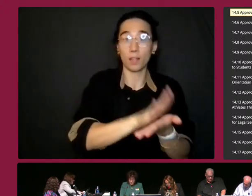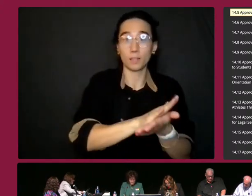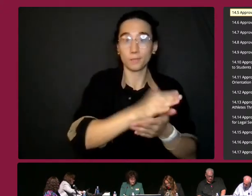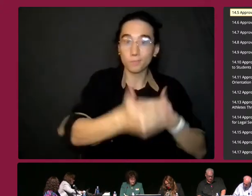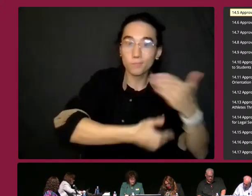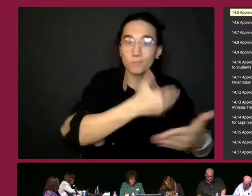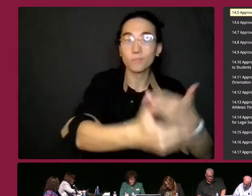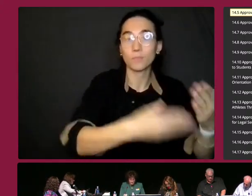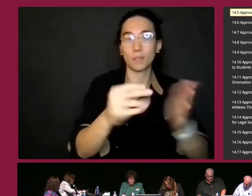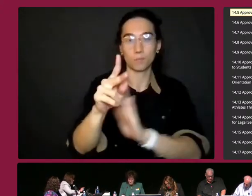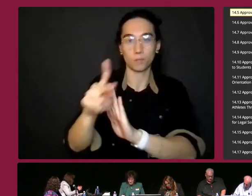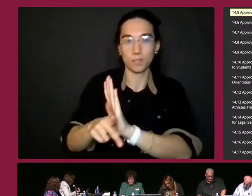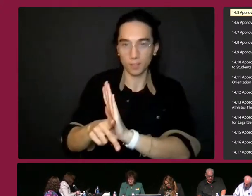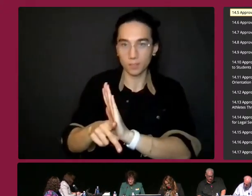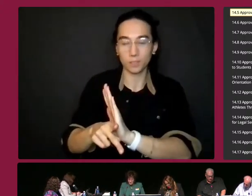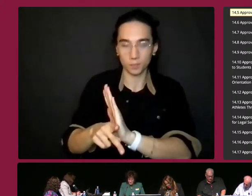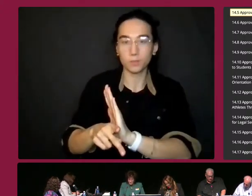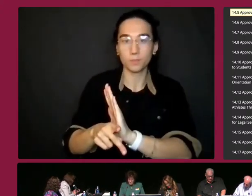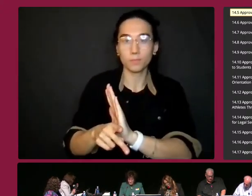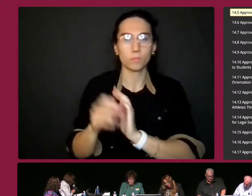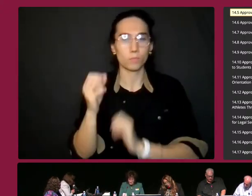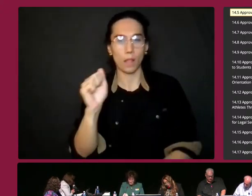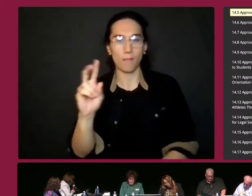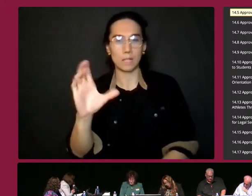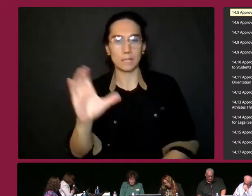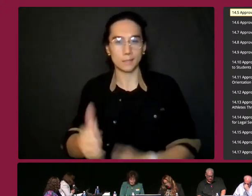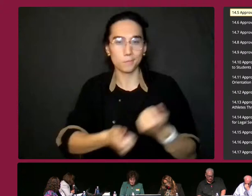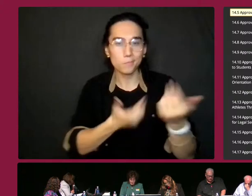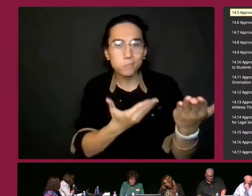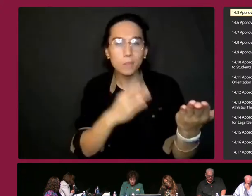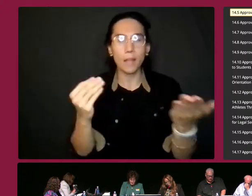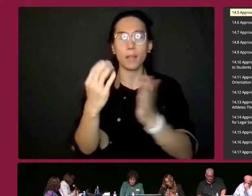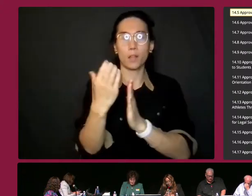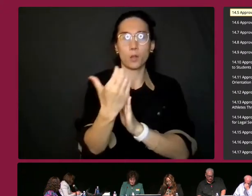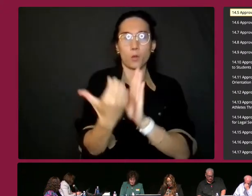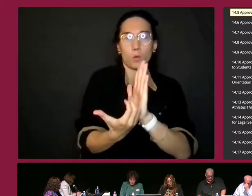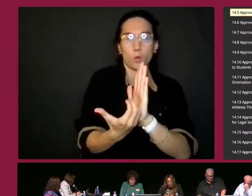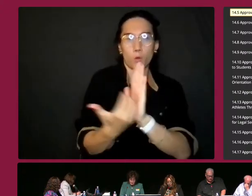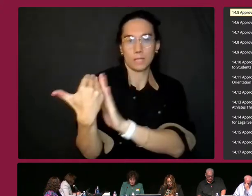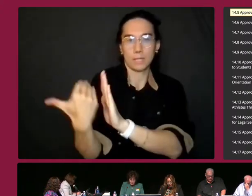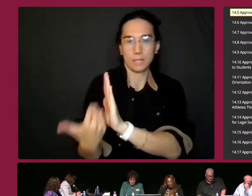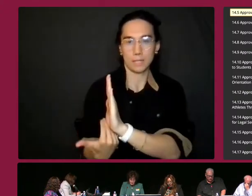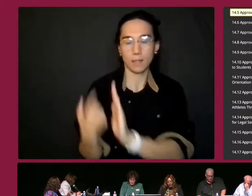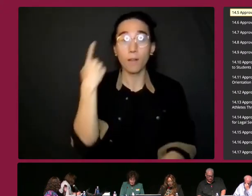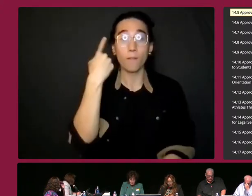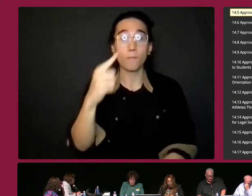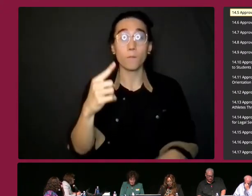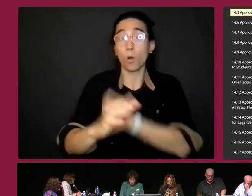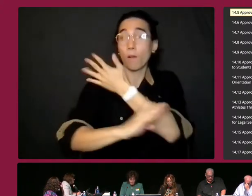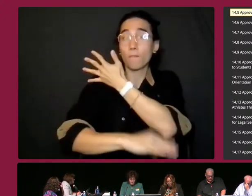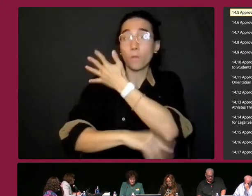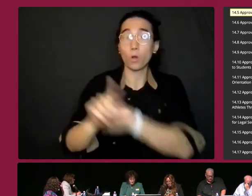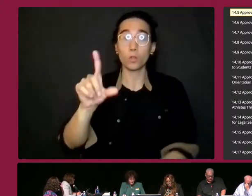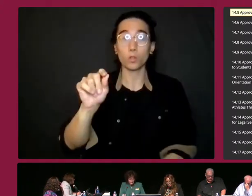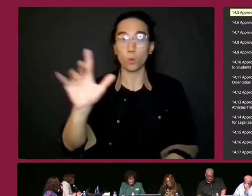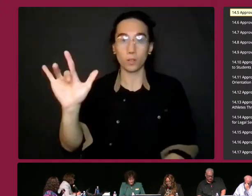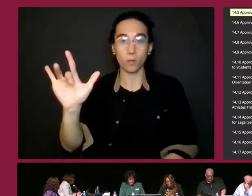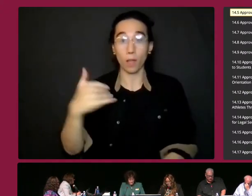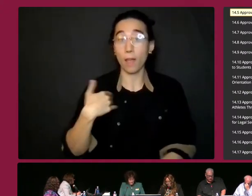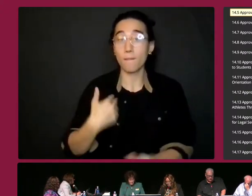Committee's Recommendation, of course listing for fall of 2025. May I have a motion? So moved.